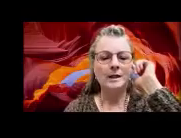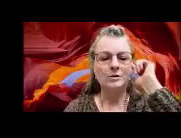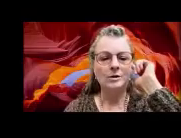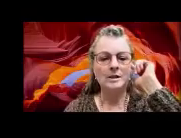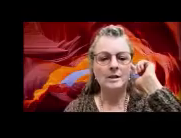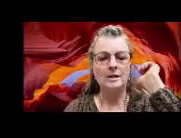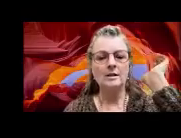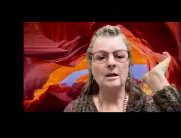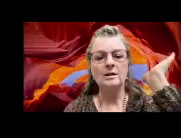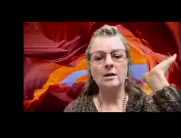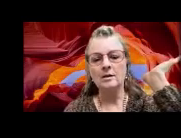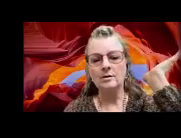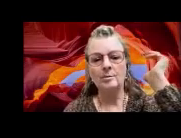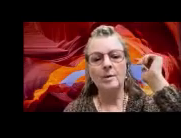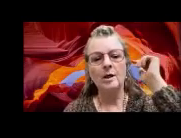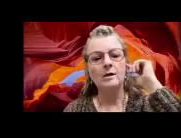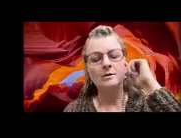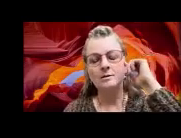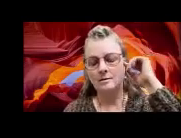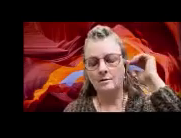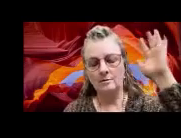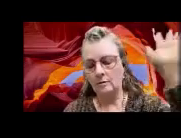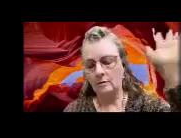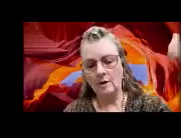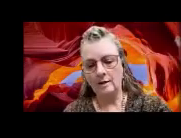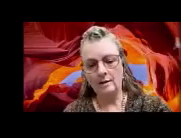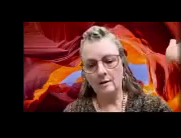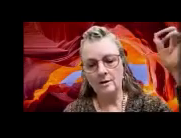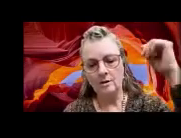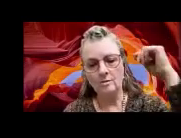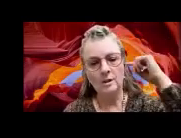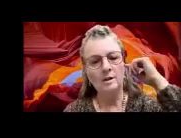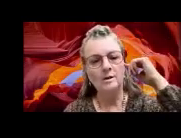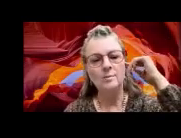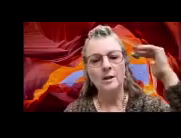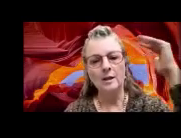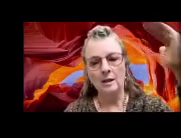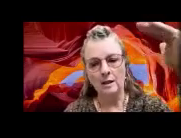increases adults are you're not concerned with adults, but their